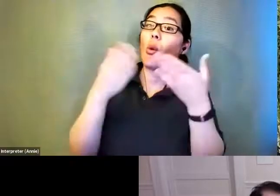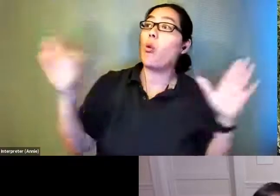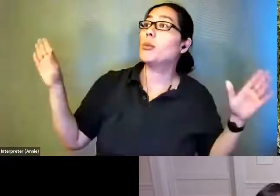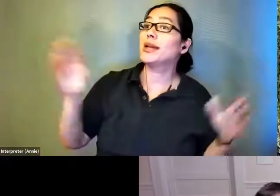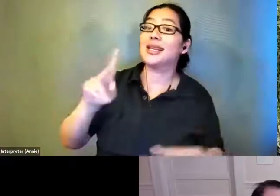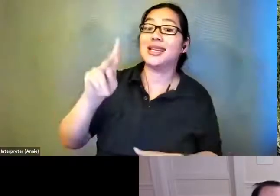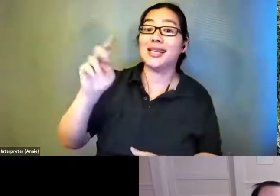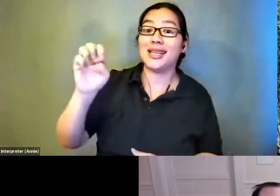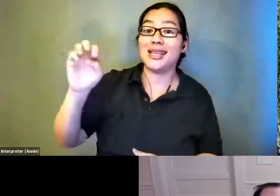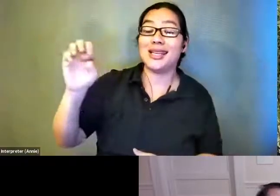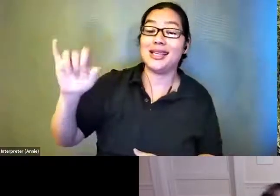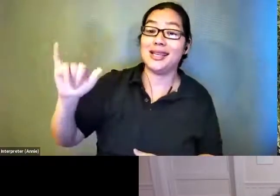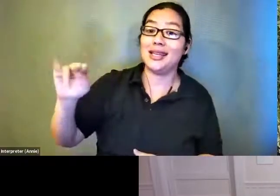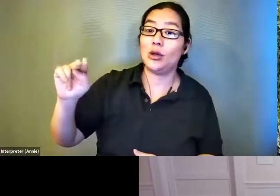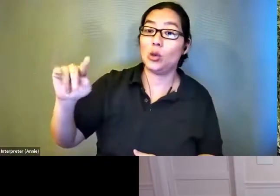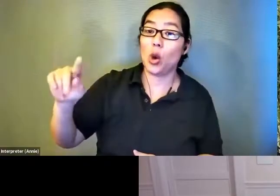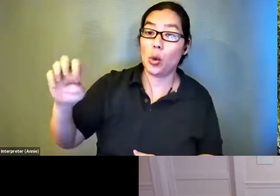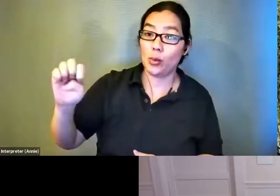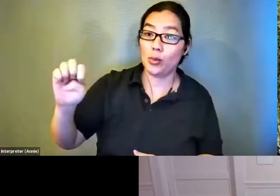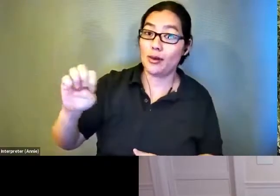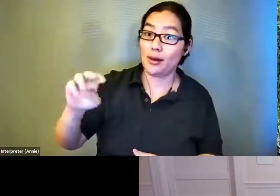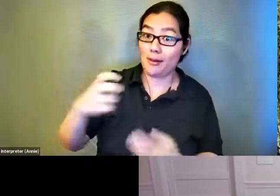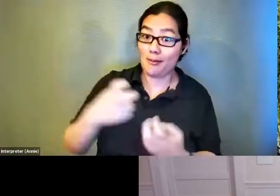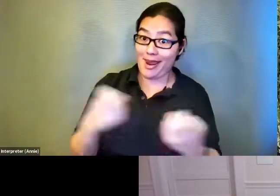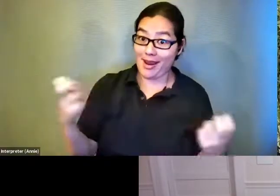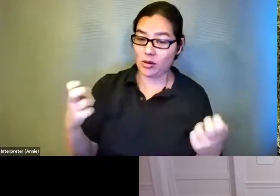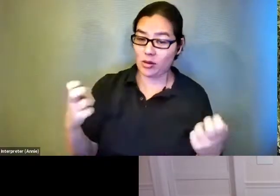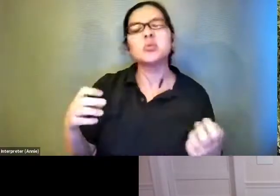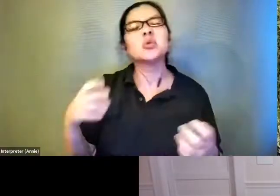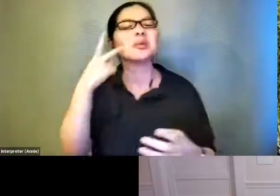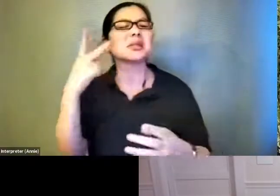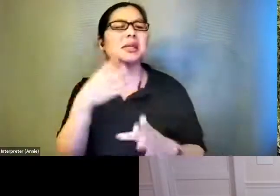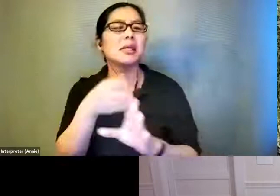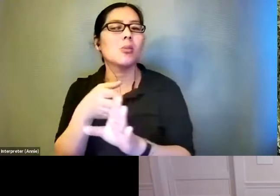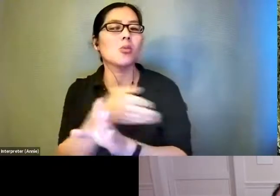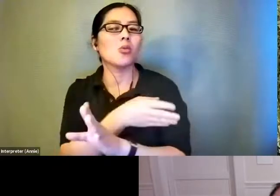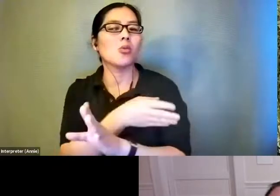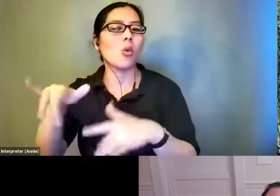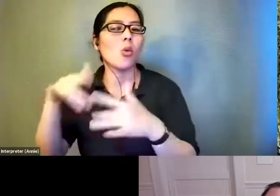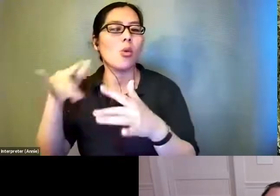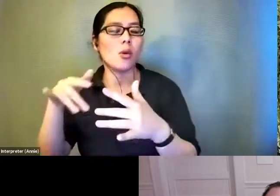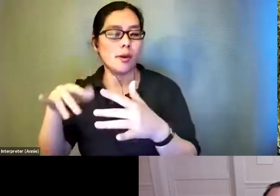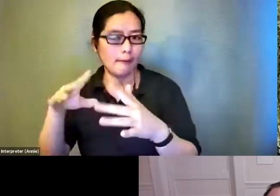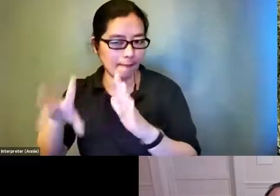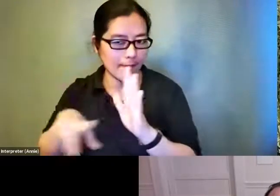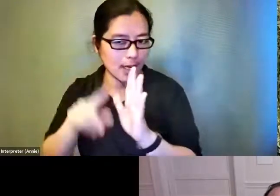You are going to see a prerecorded video. We needed to prerecord it for